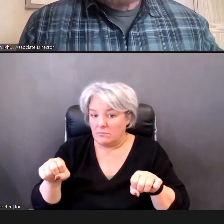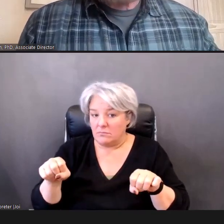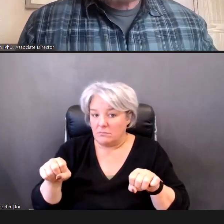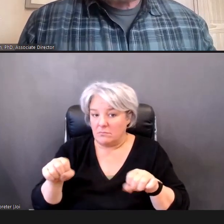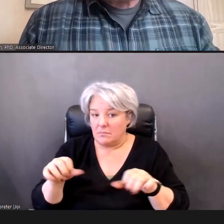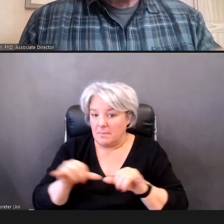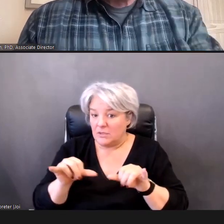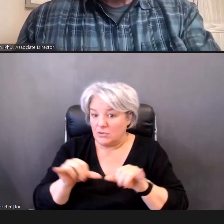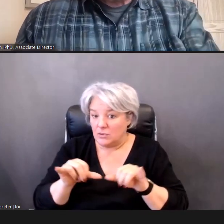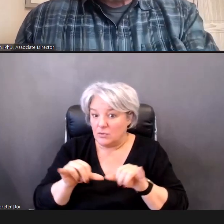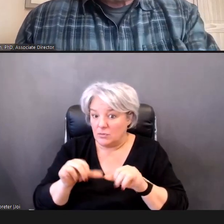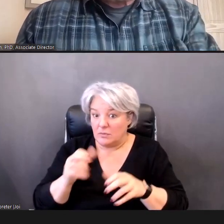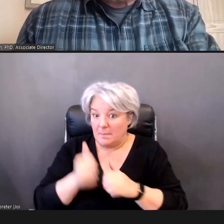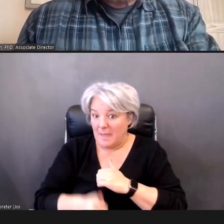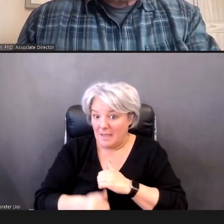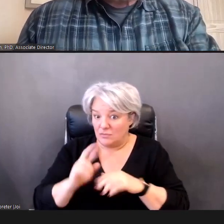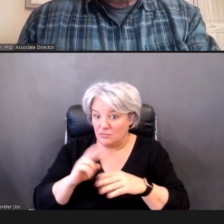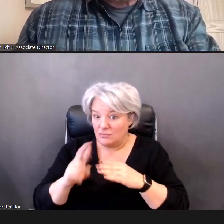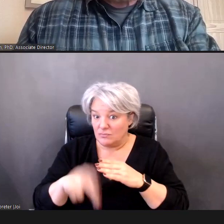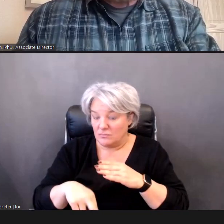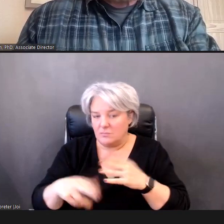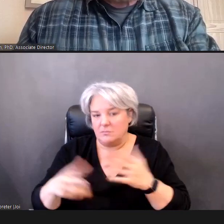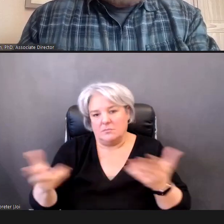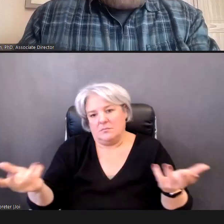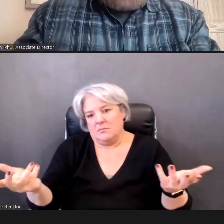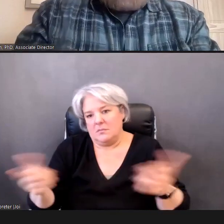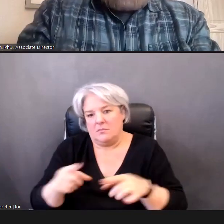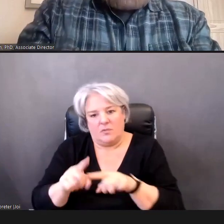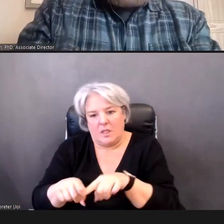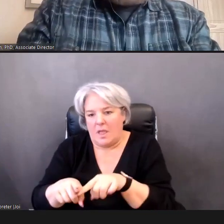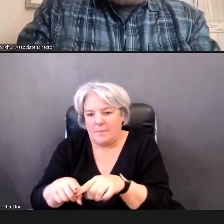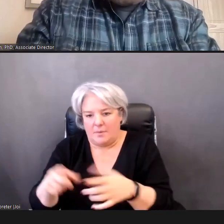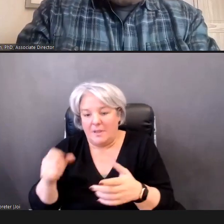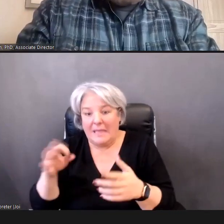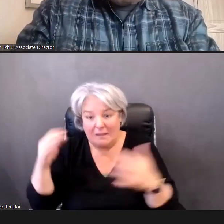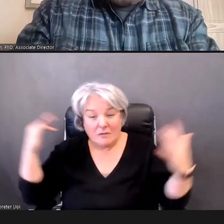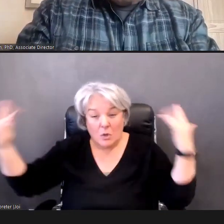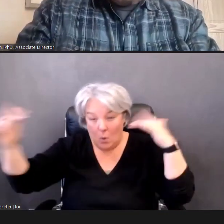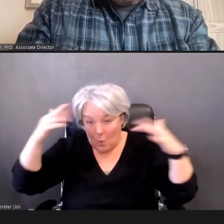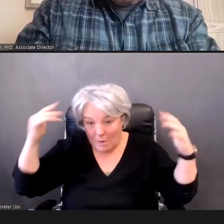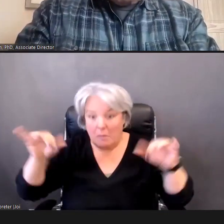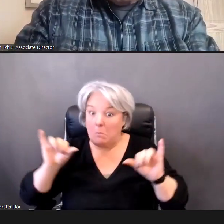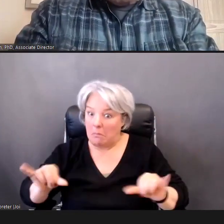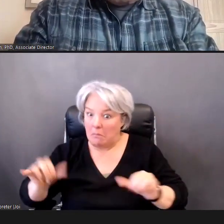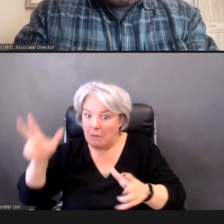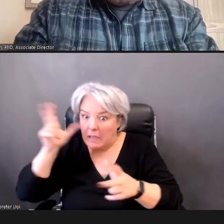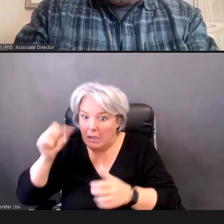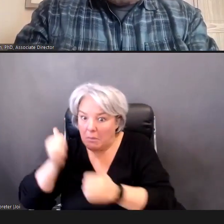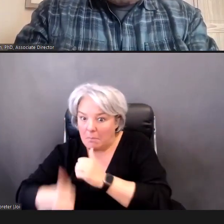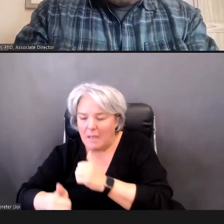and get a passing result that's a reliable result and you can count on